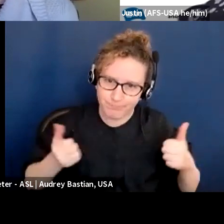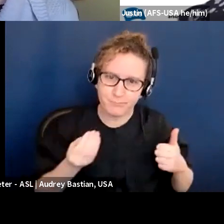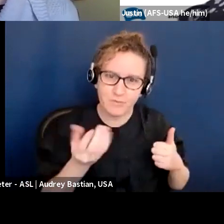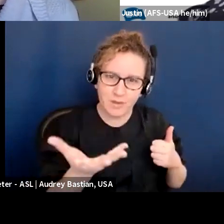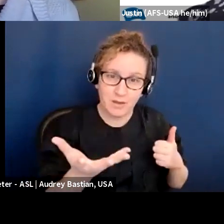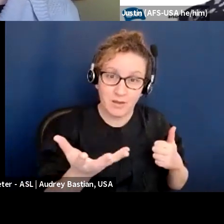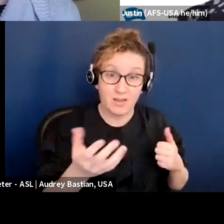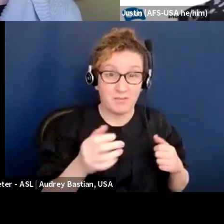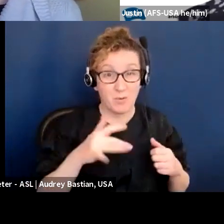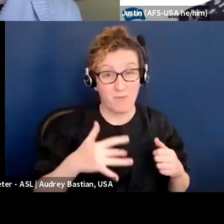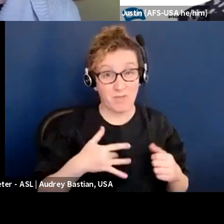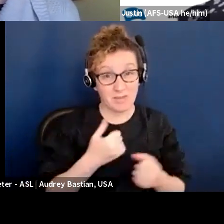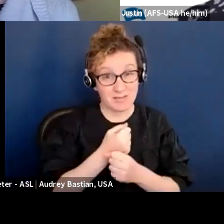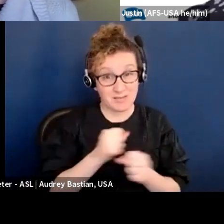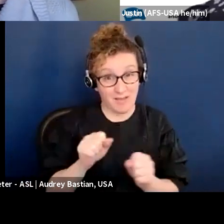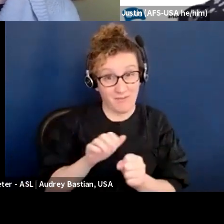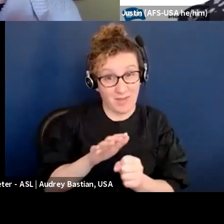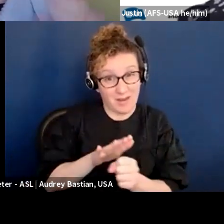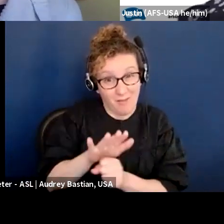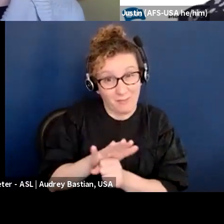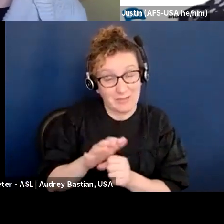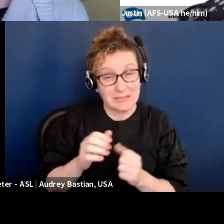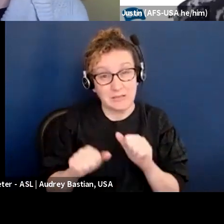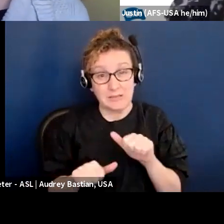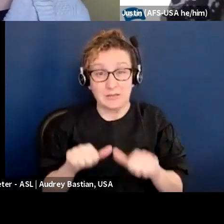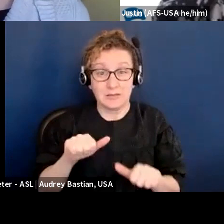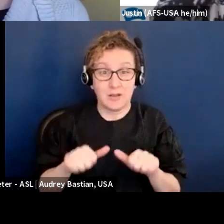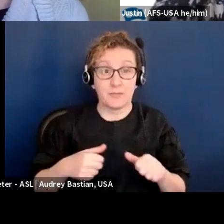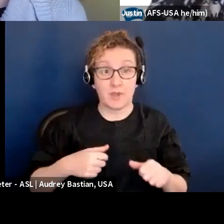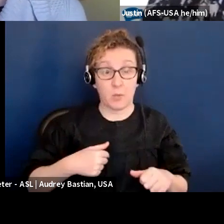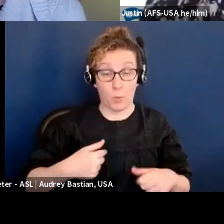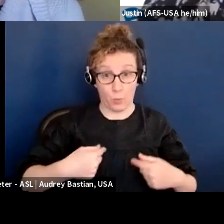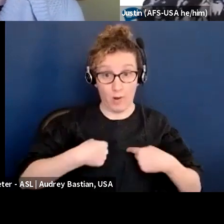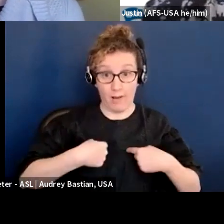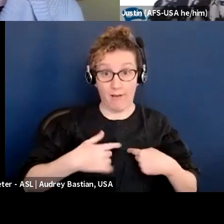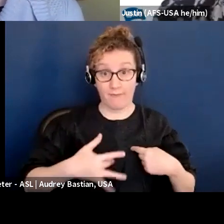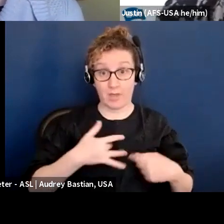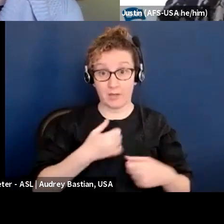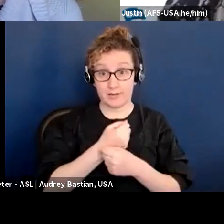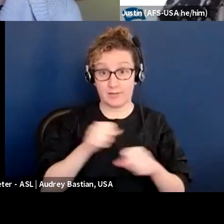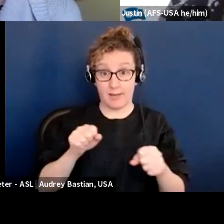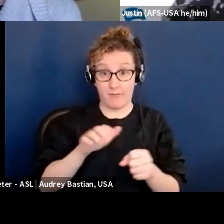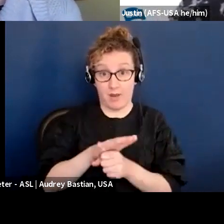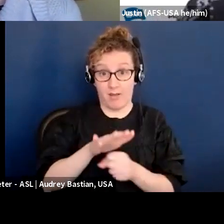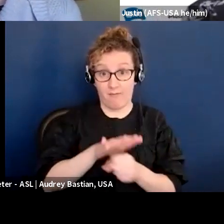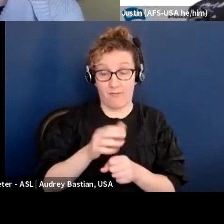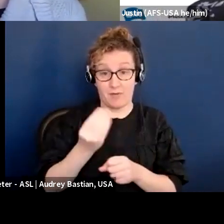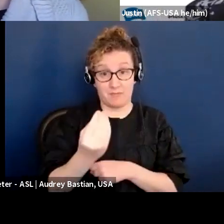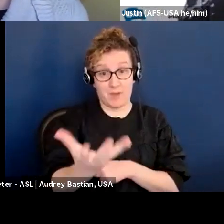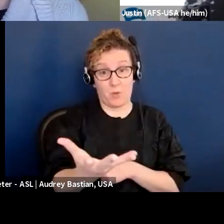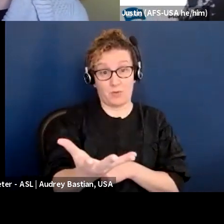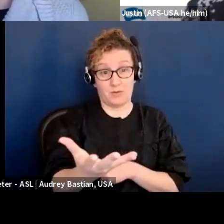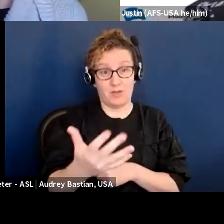enough I should say when I feel safe enough to disclose and when I feel safe enough that